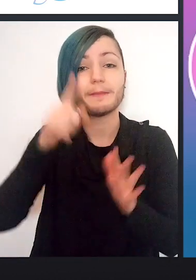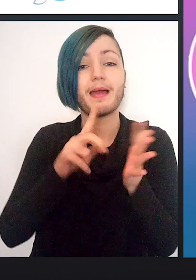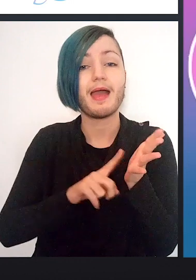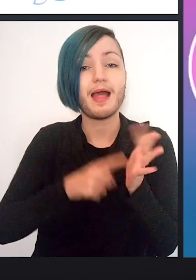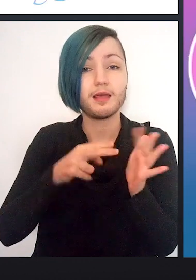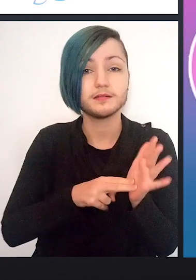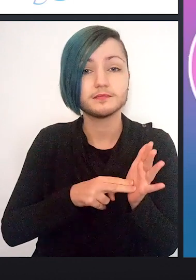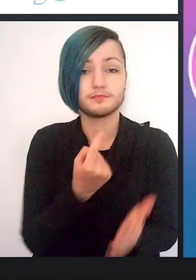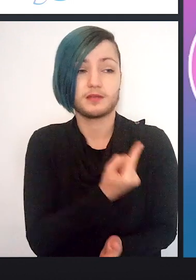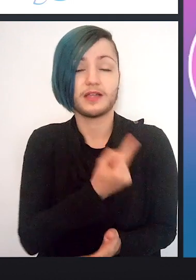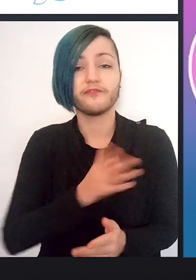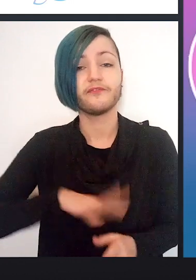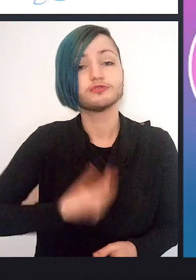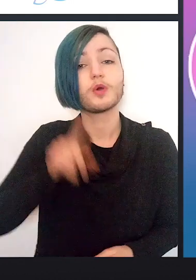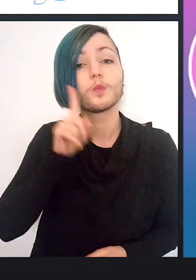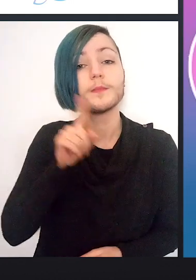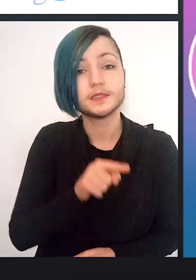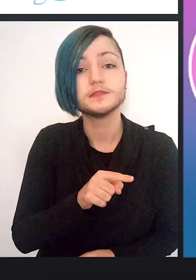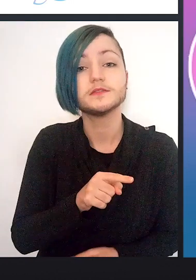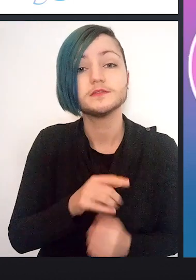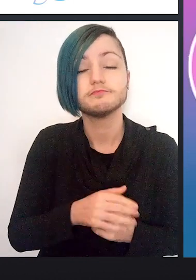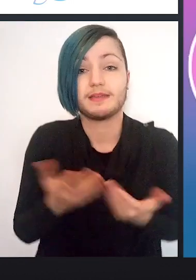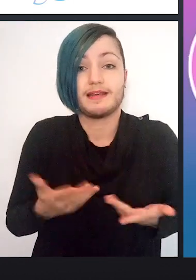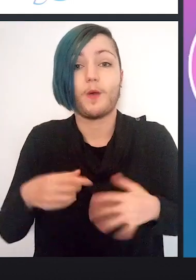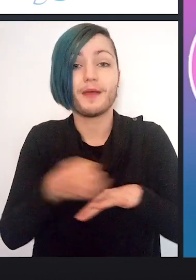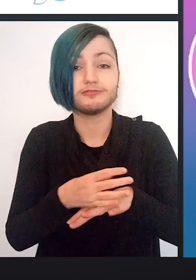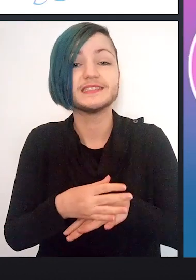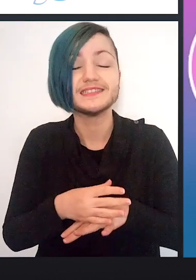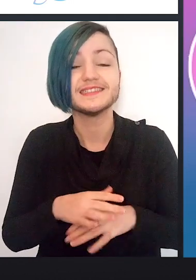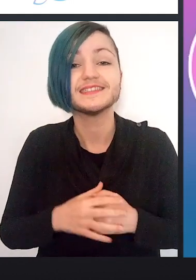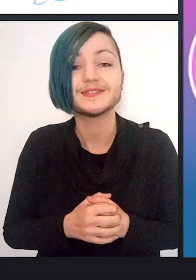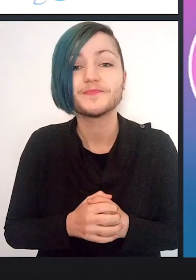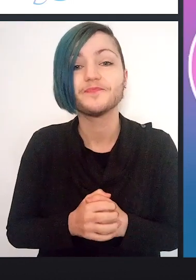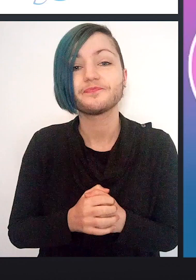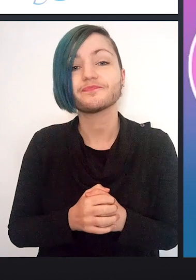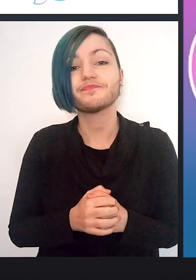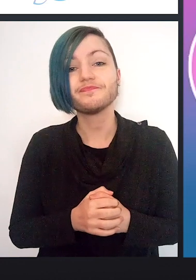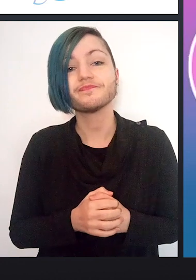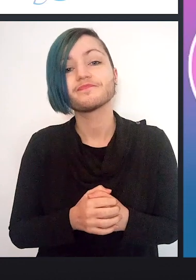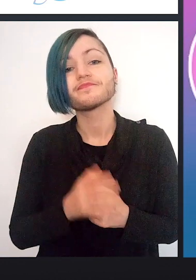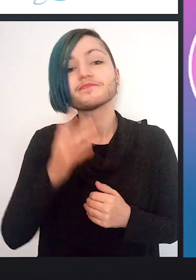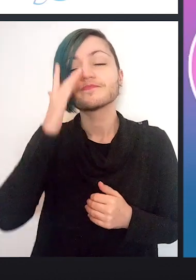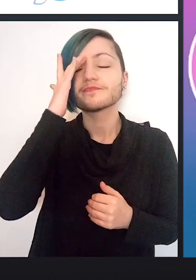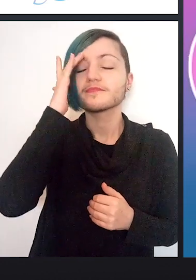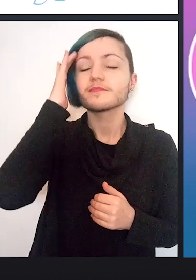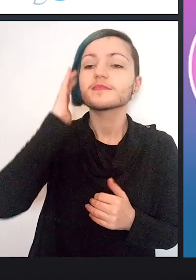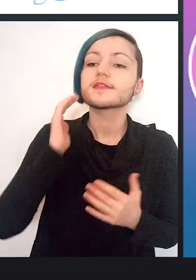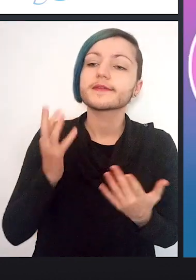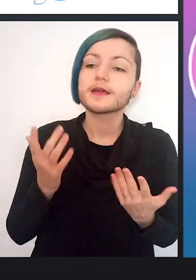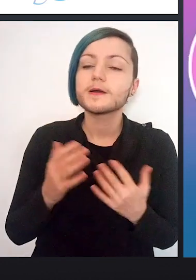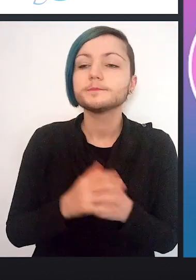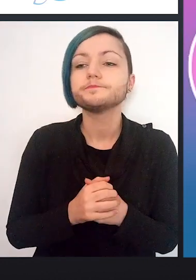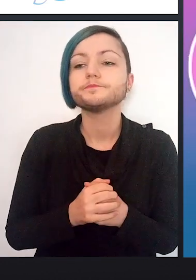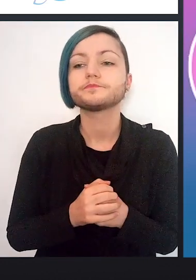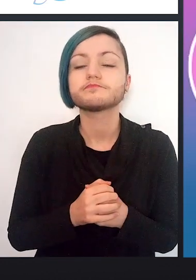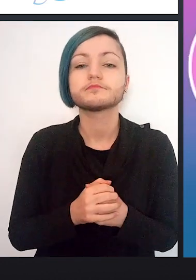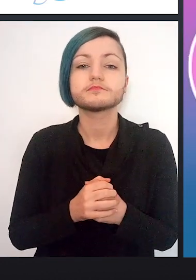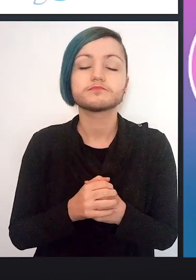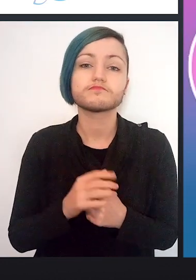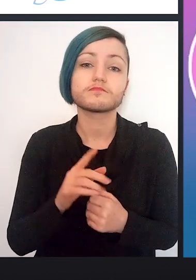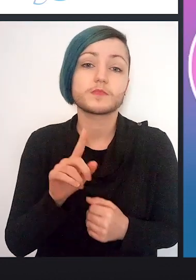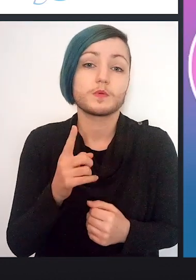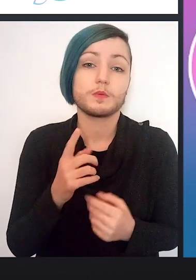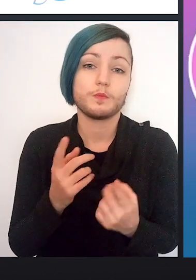who's also a trans woman and who I'm married to now, and one of the things that was of